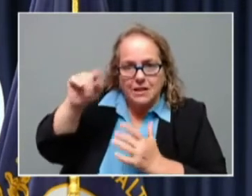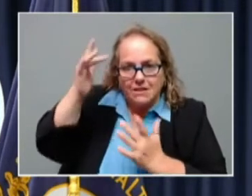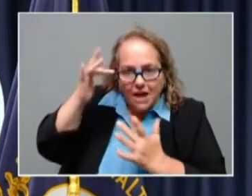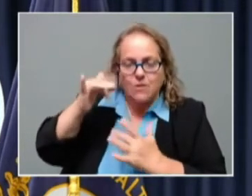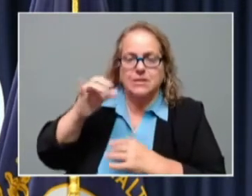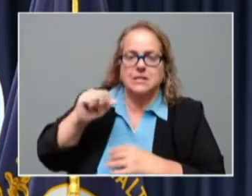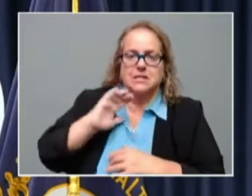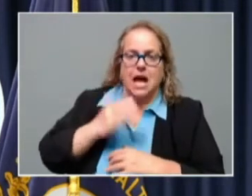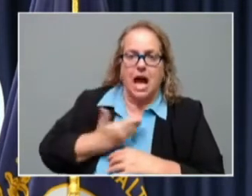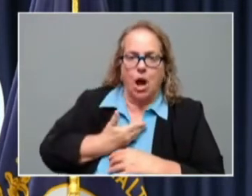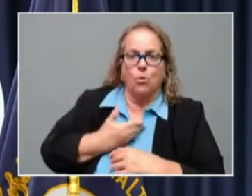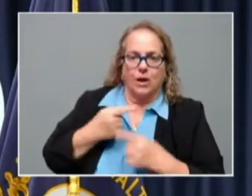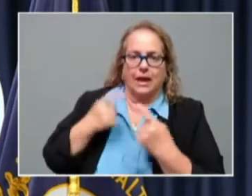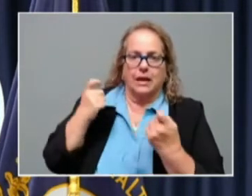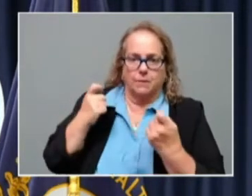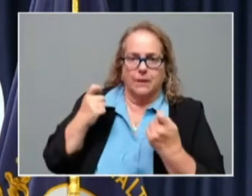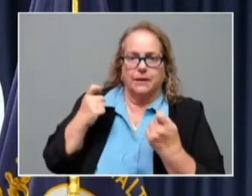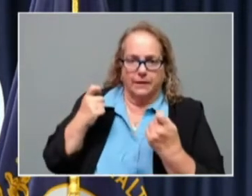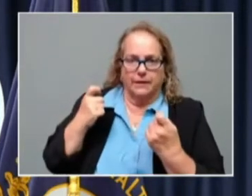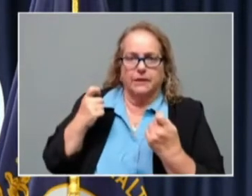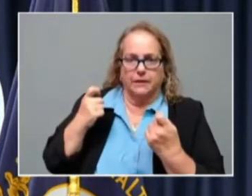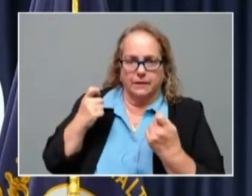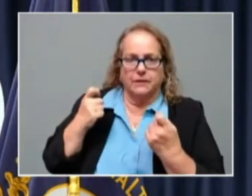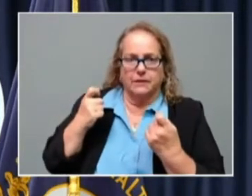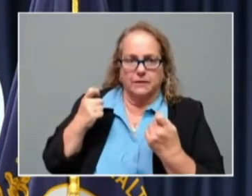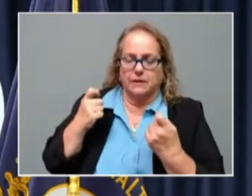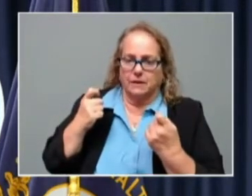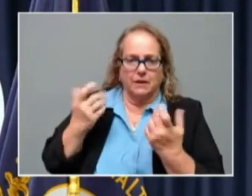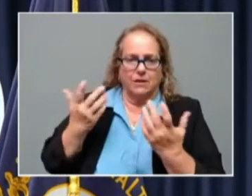people. Maybe we're closer to 800,000 people in the United States, certainly